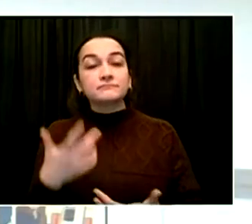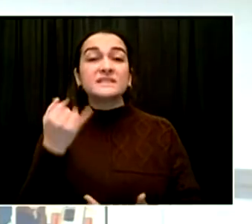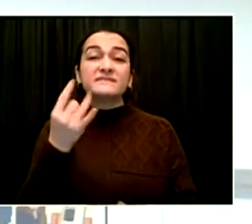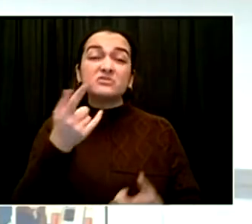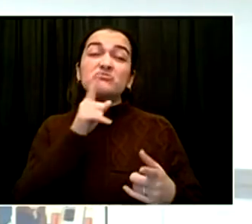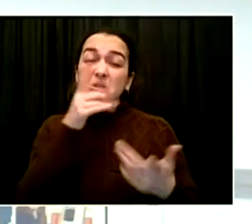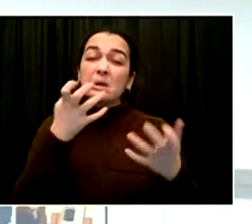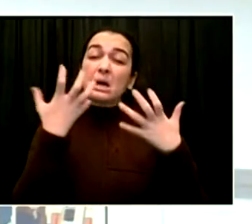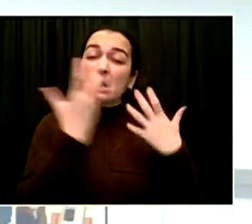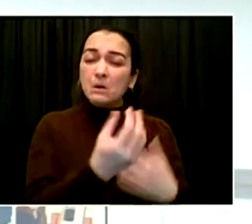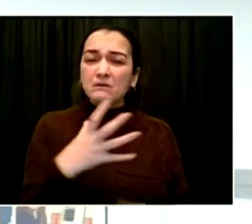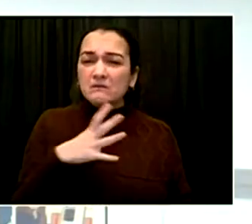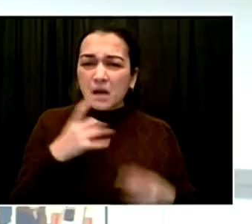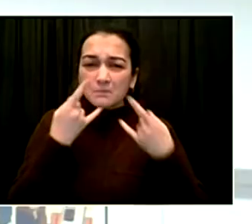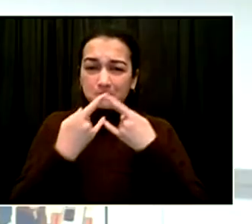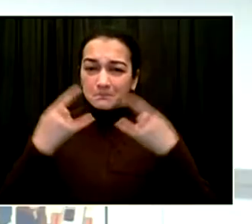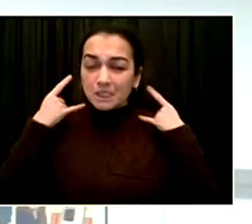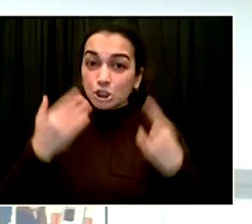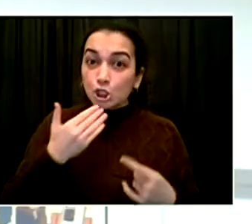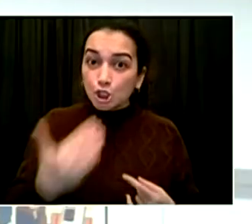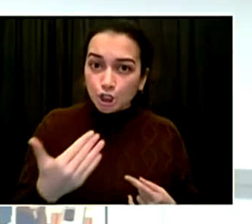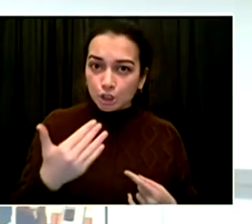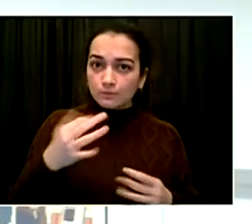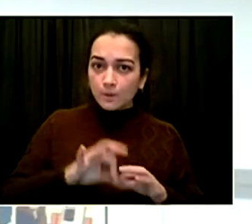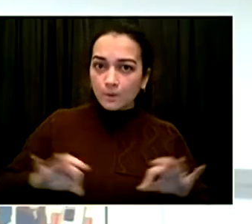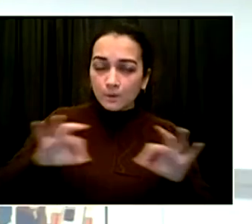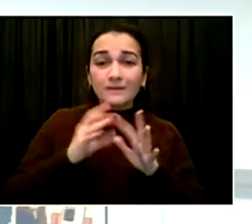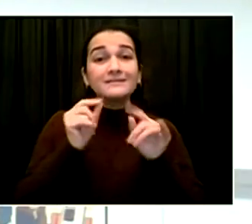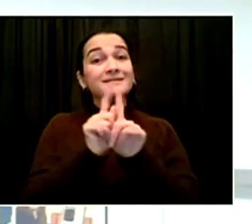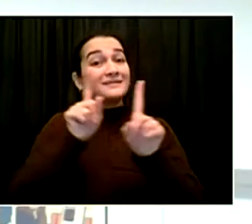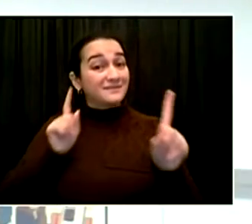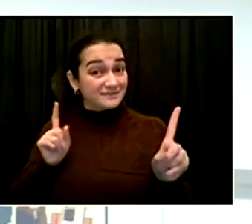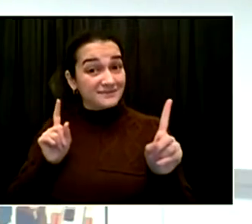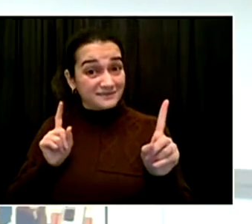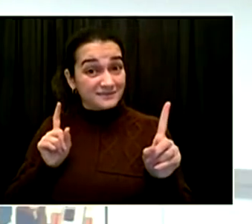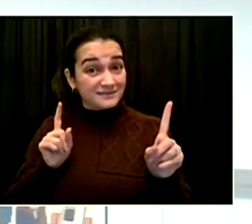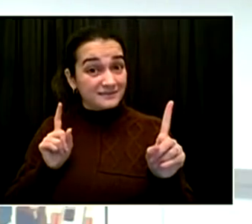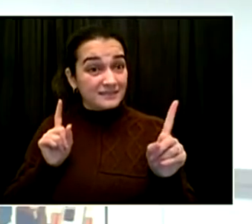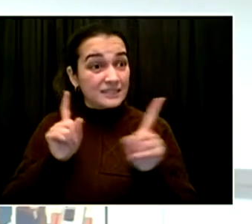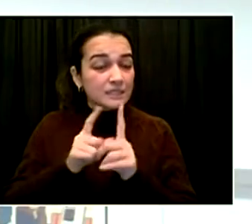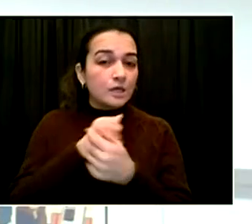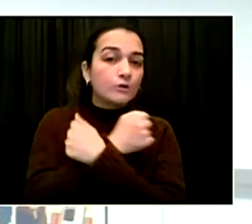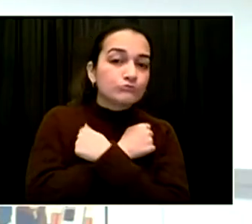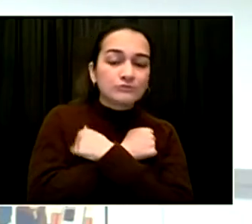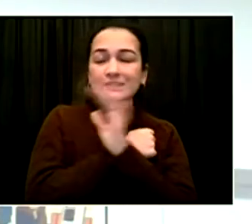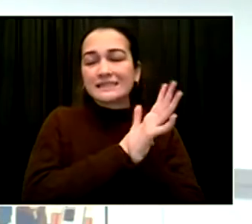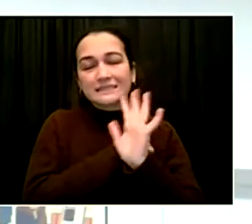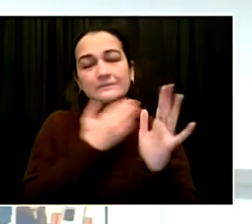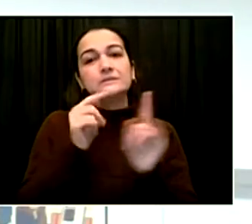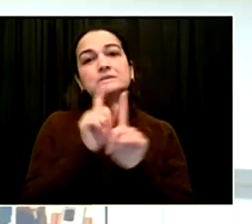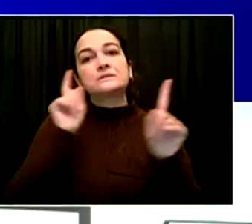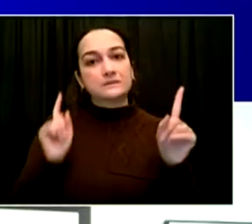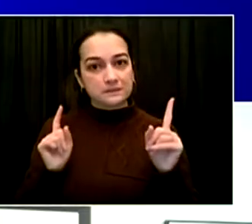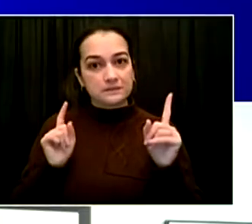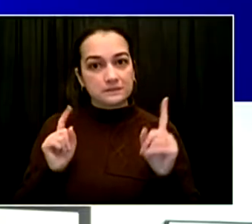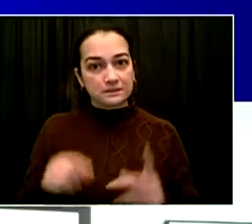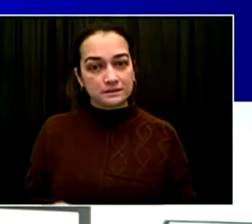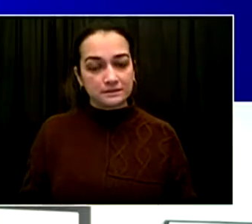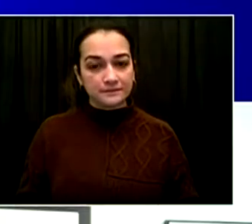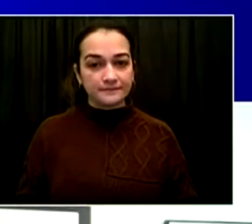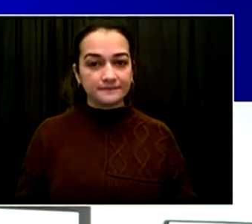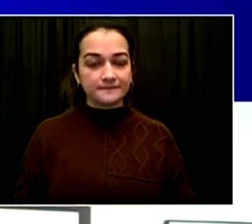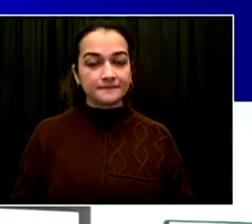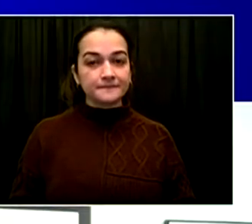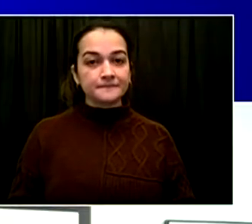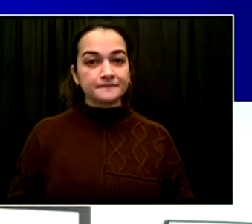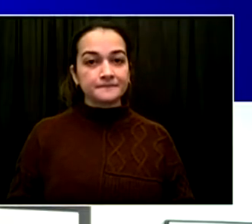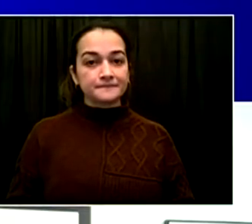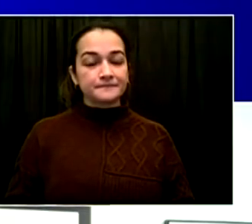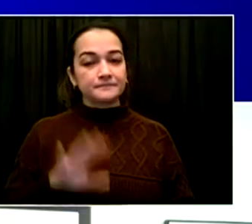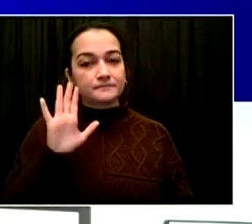IMPROVING VENTILATION IN